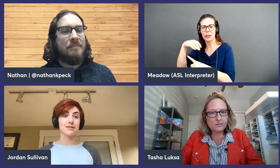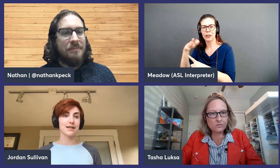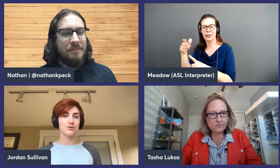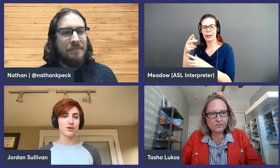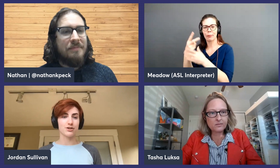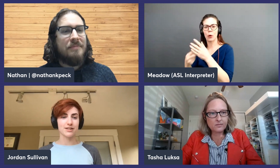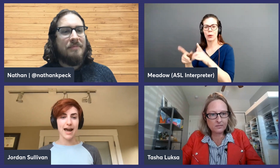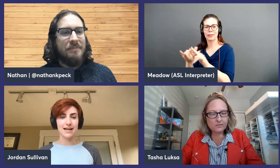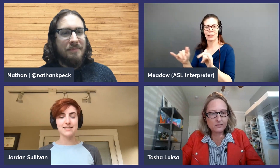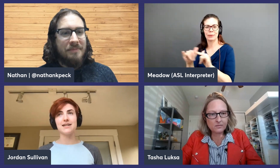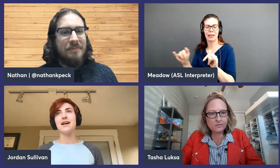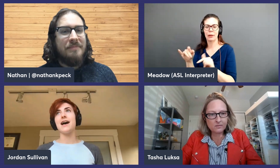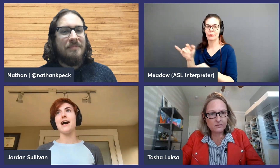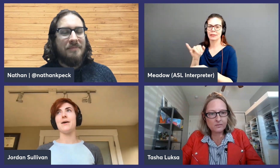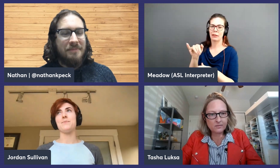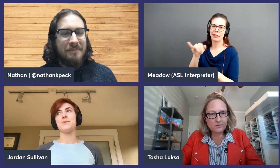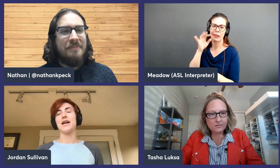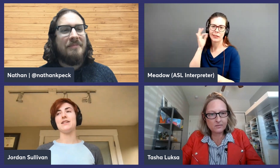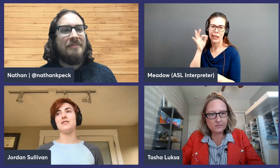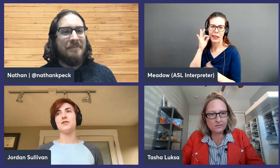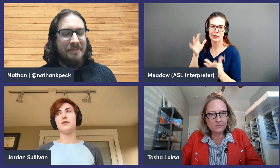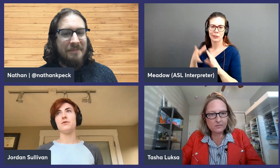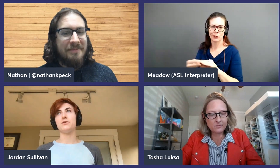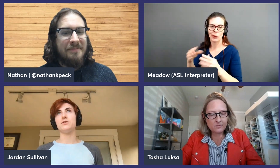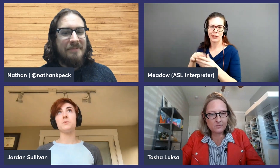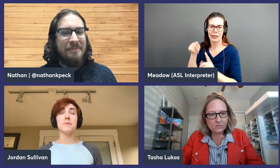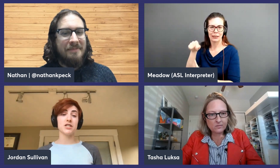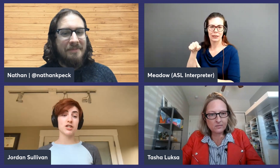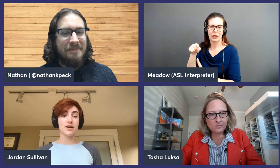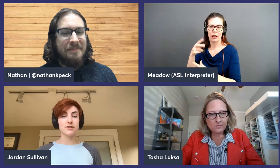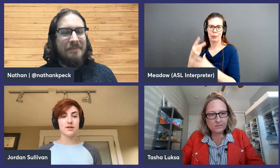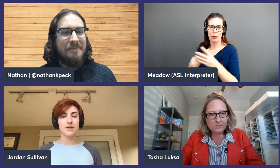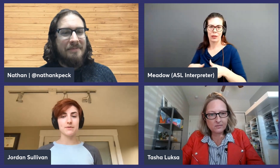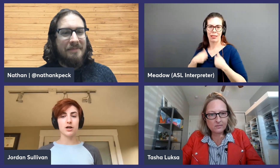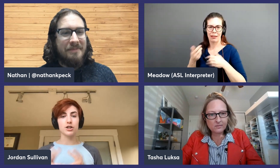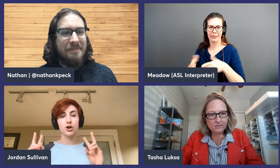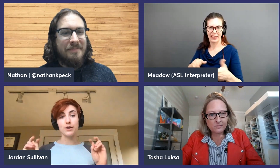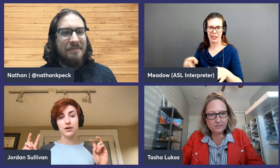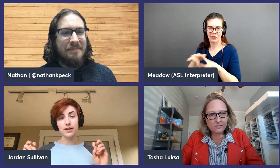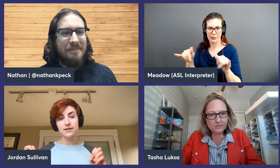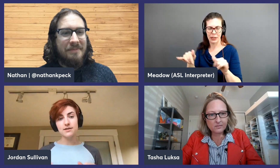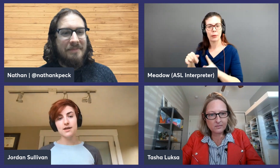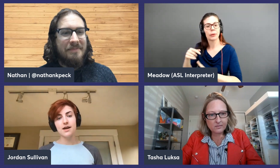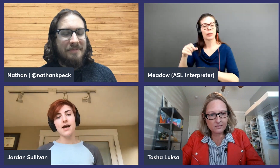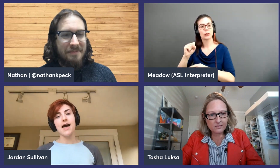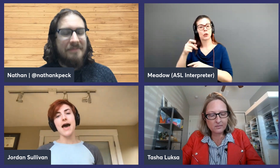just like Schrodinger's cat. And so, superposition is also sometimes called coherence.